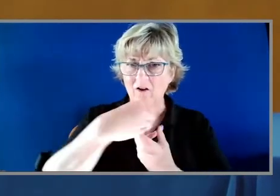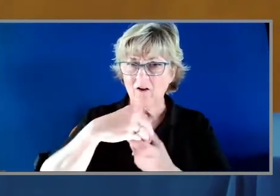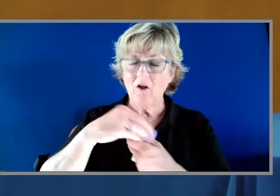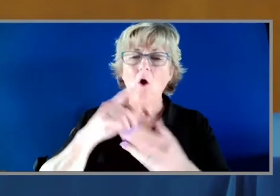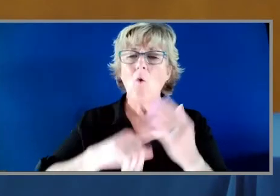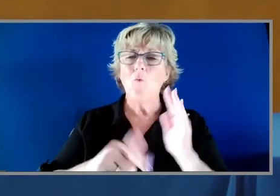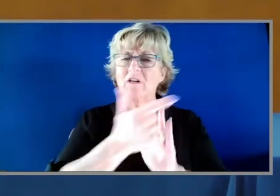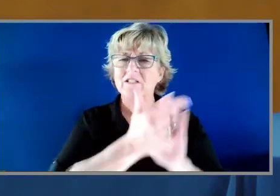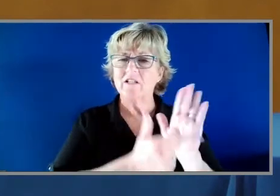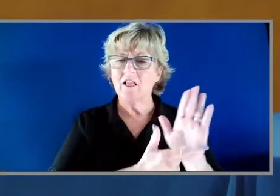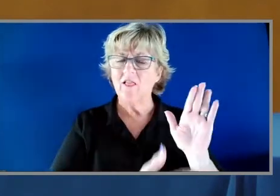Studio: What would it, what is the law, provide for I don't know if he touched on that if you did.